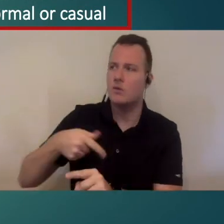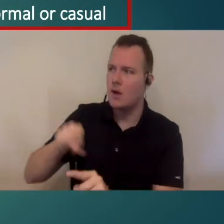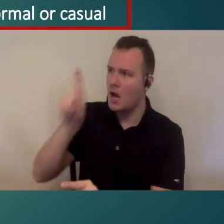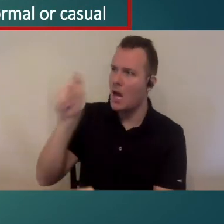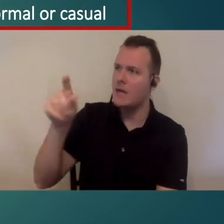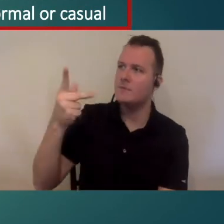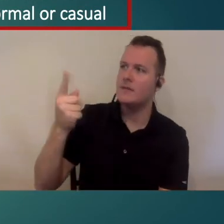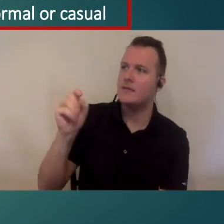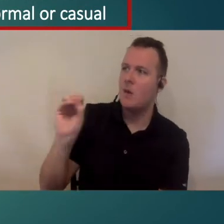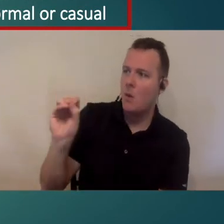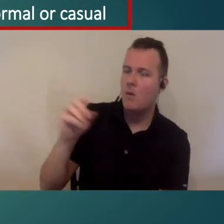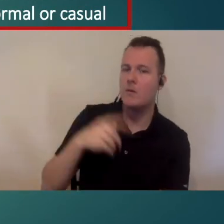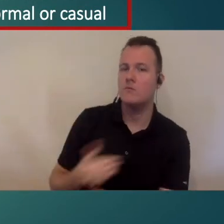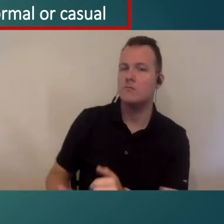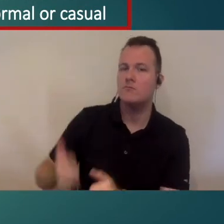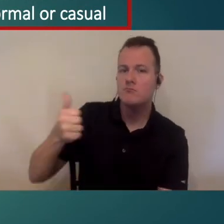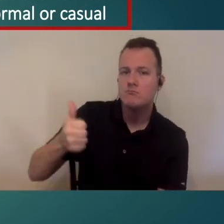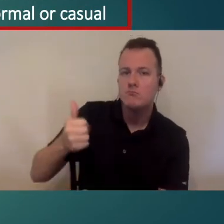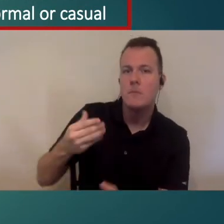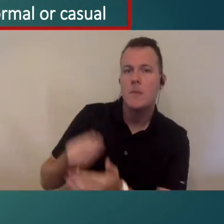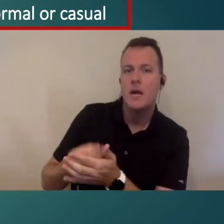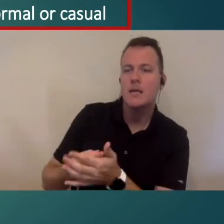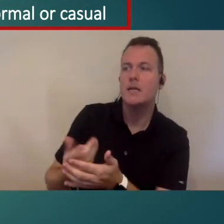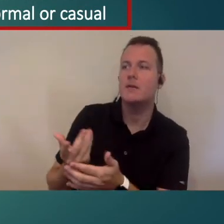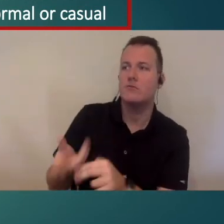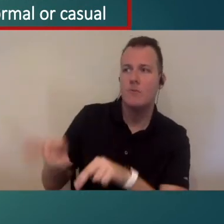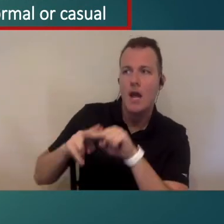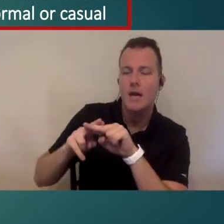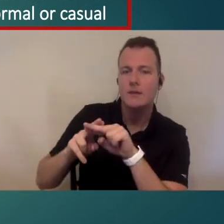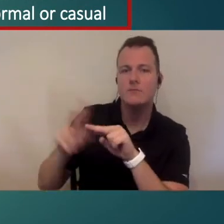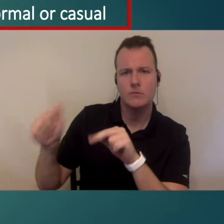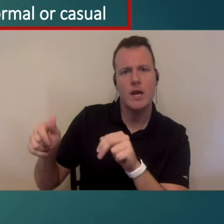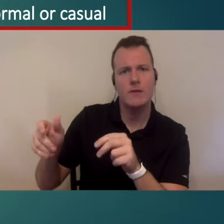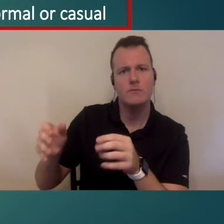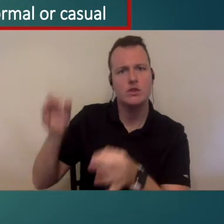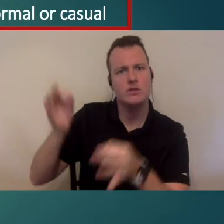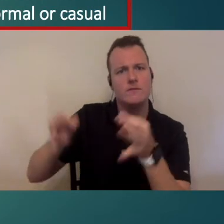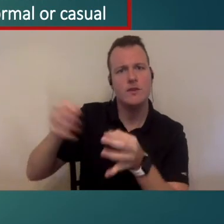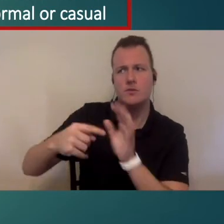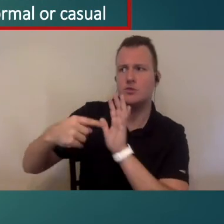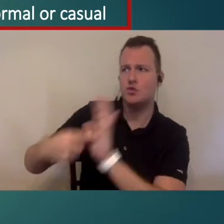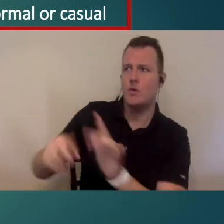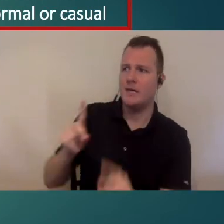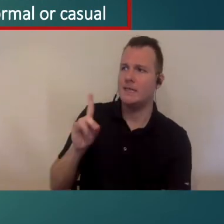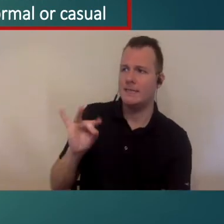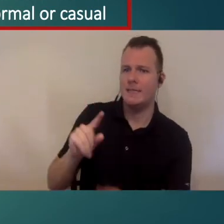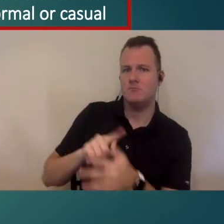PTO because you've earned it and can justify it. And along the way, share any